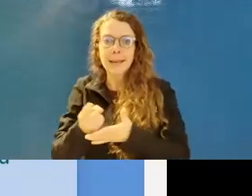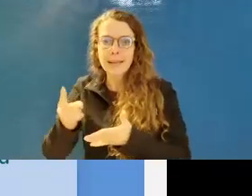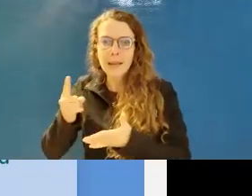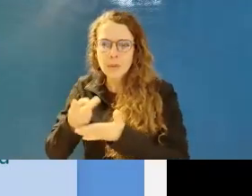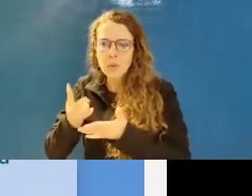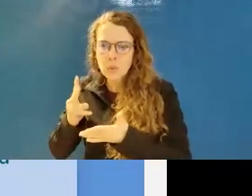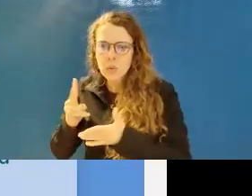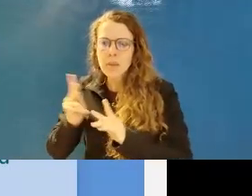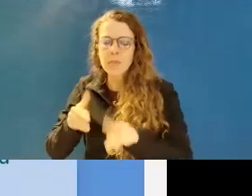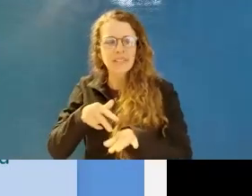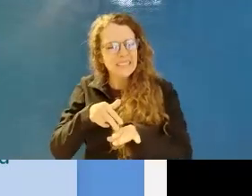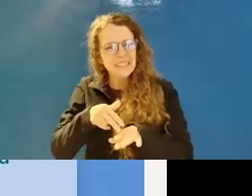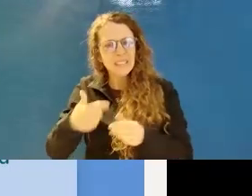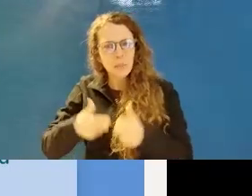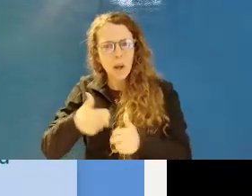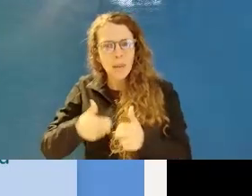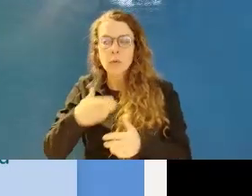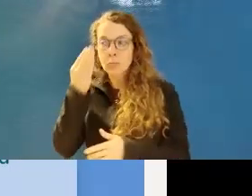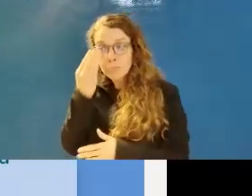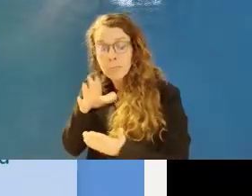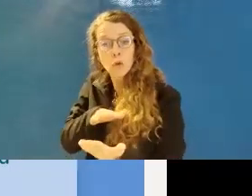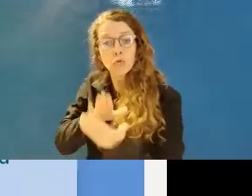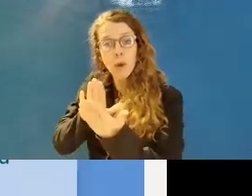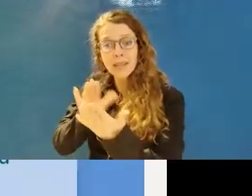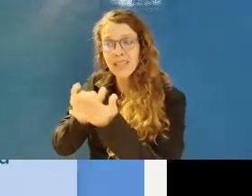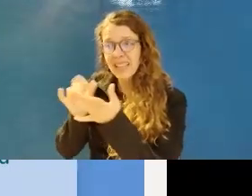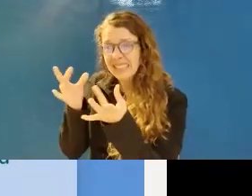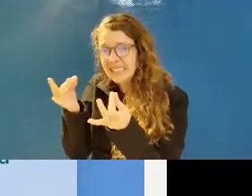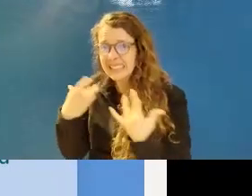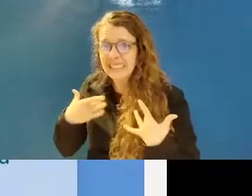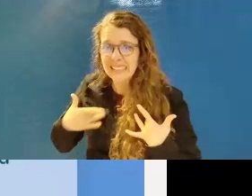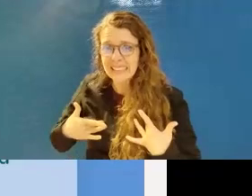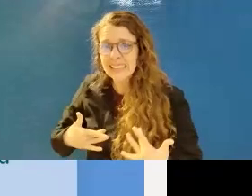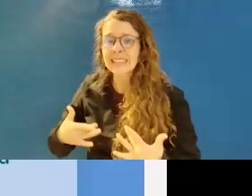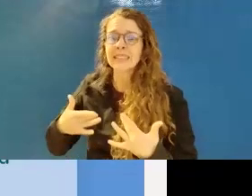where people had problems with that. So you're addressing some of those issues, talking about how,